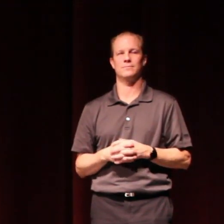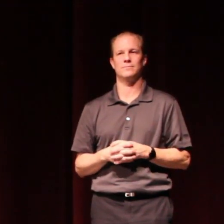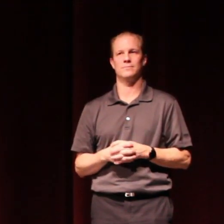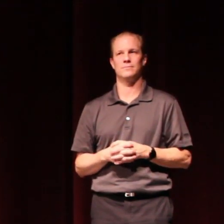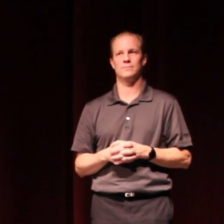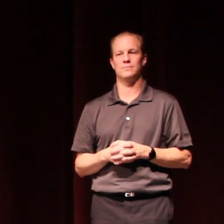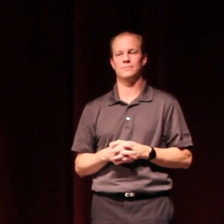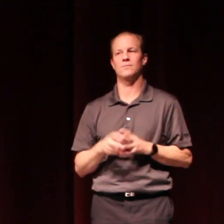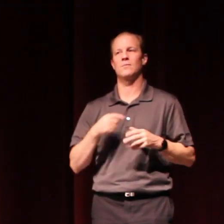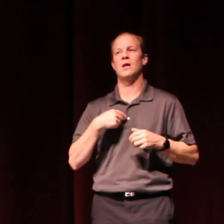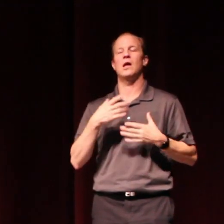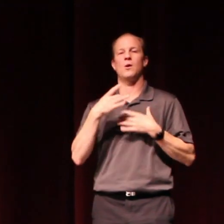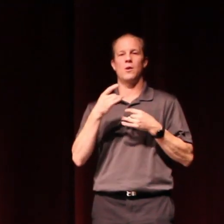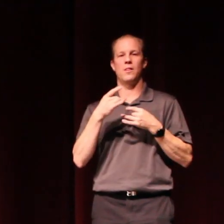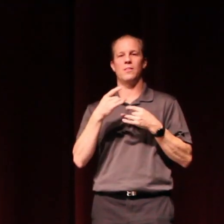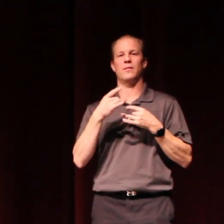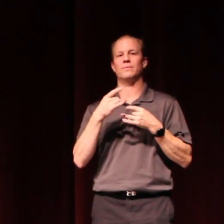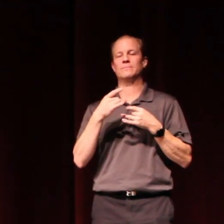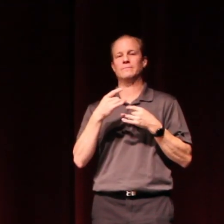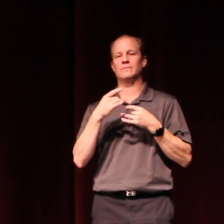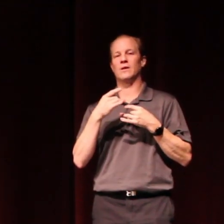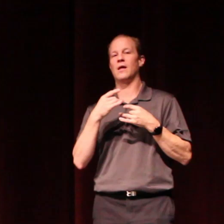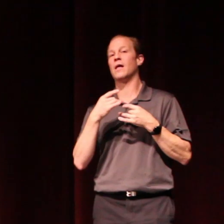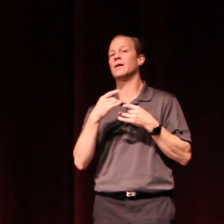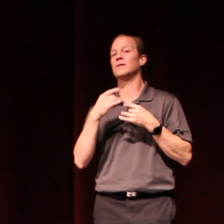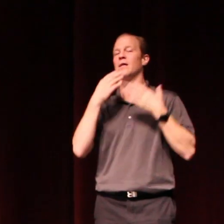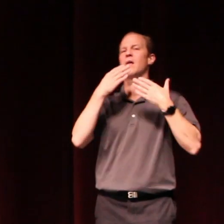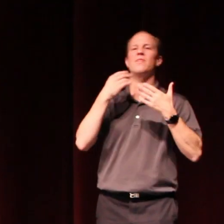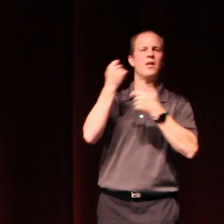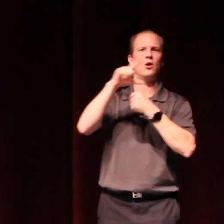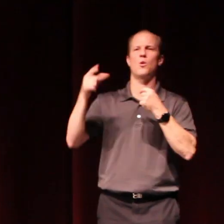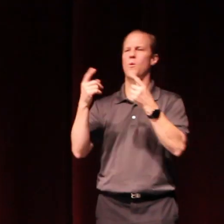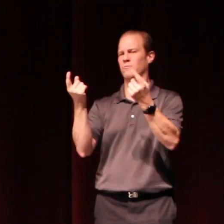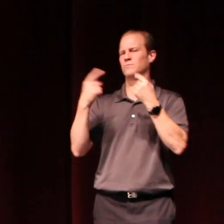I would like to thank everyone for coming out to listen to the candidates and what they each